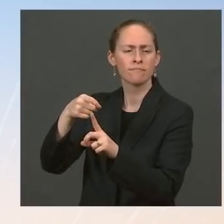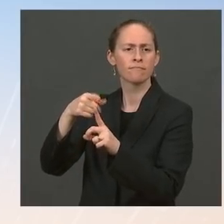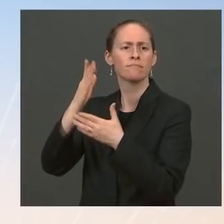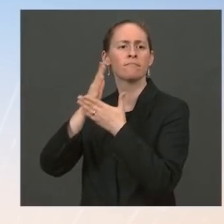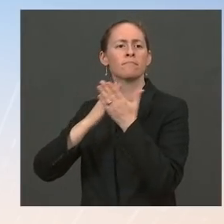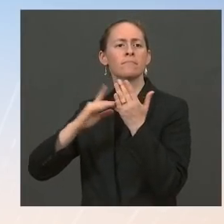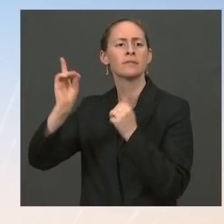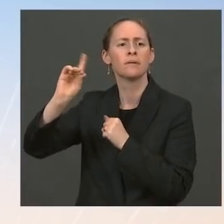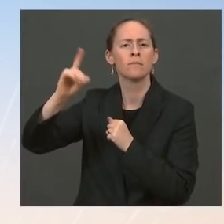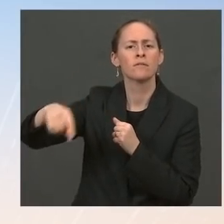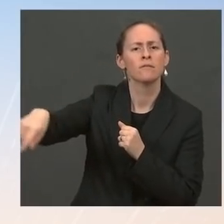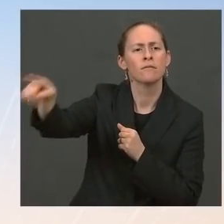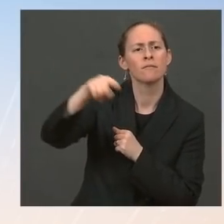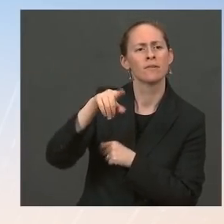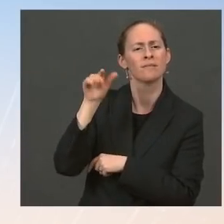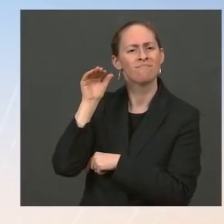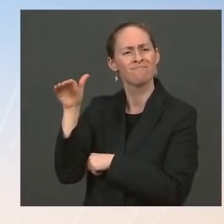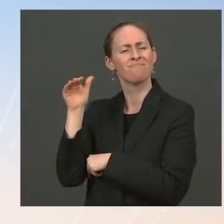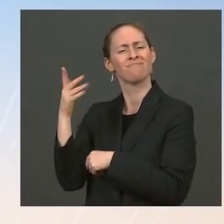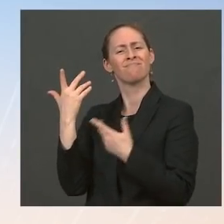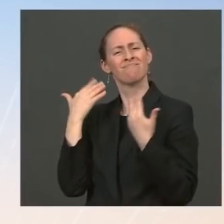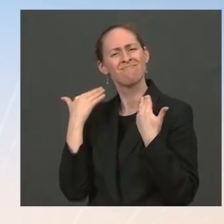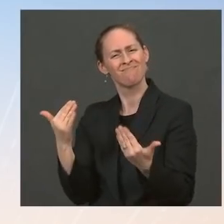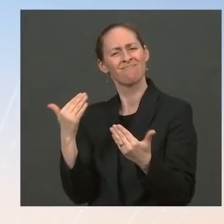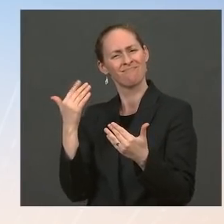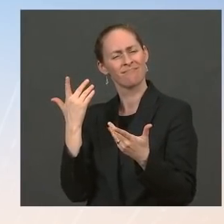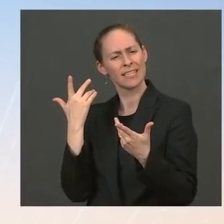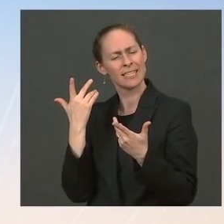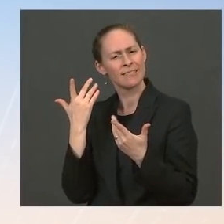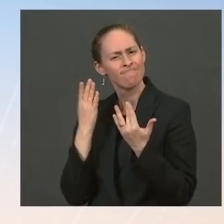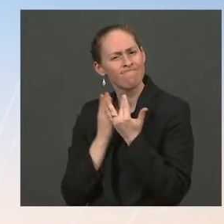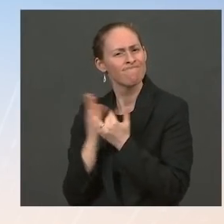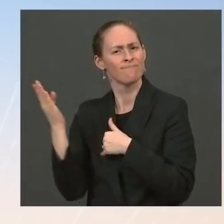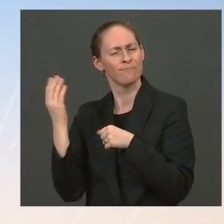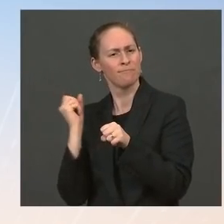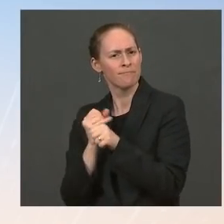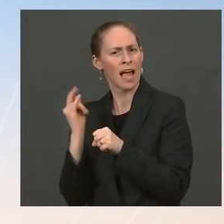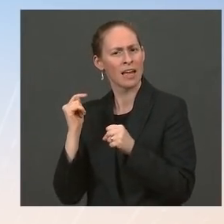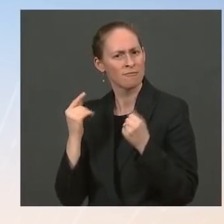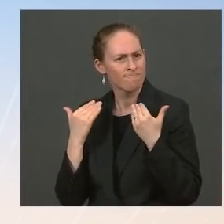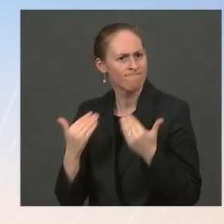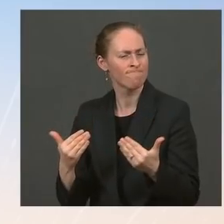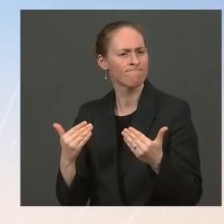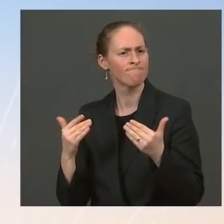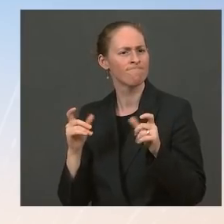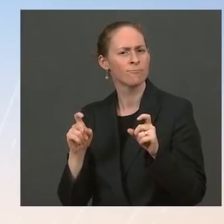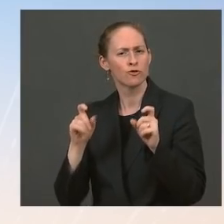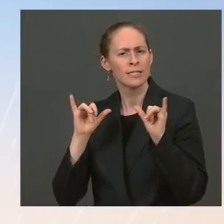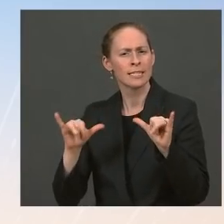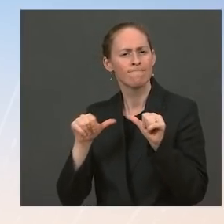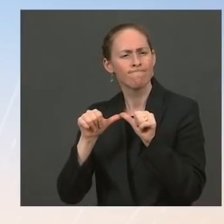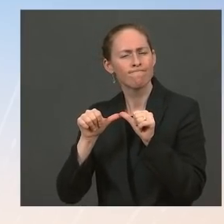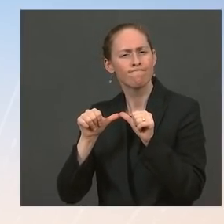and perhaps keep the Senate in nights, weekends, whatever it might be to get some of these Senate -- these ambassador confir- -- nominees confirmed.